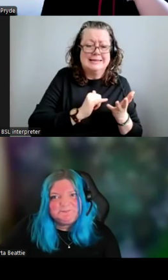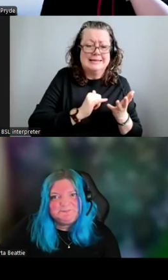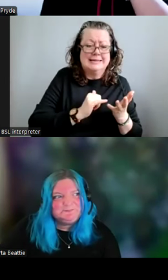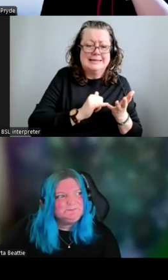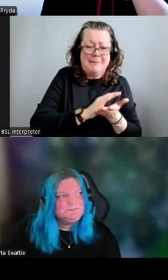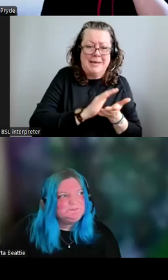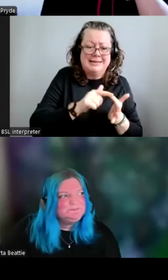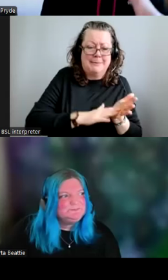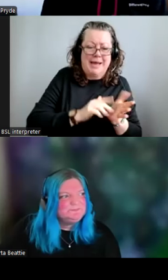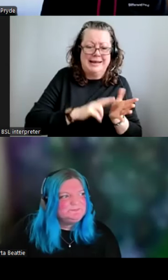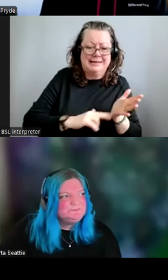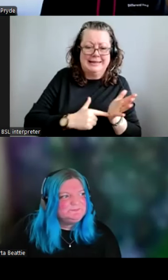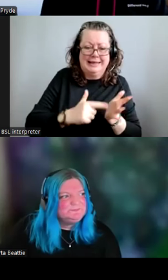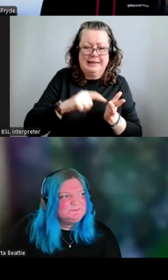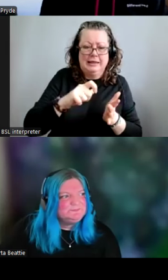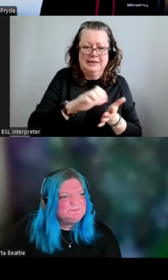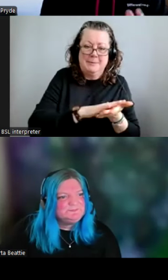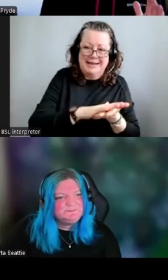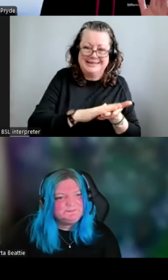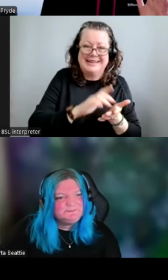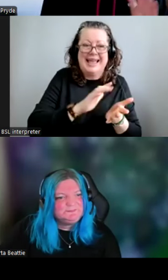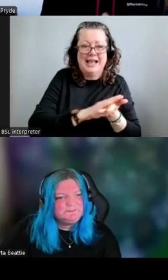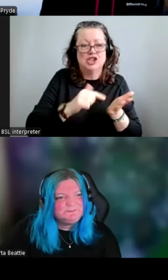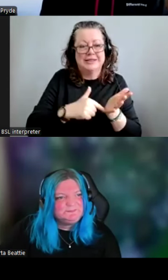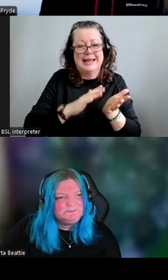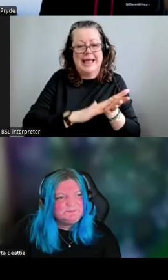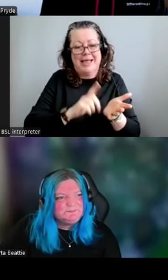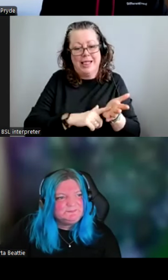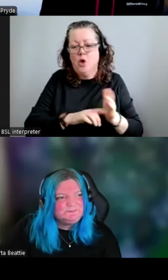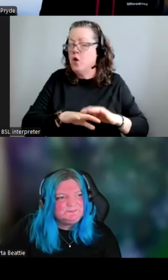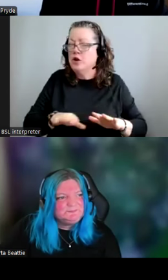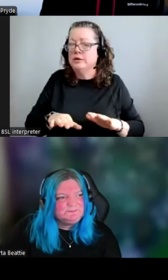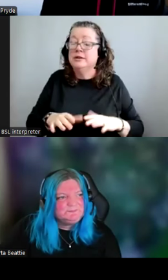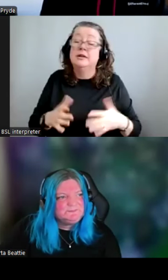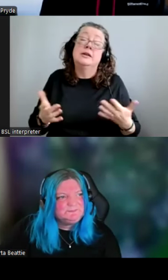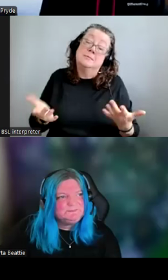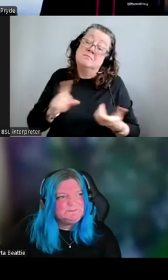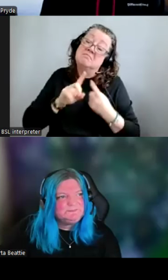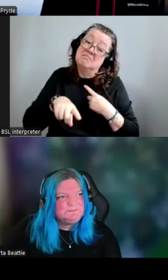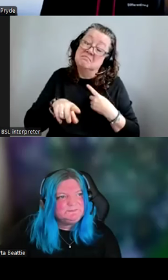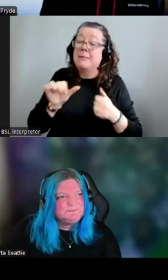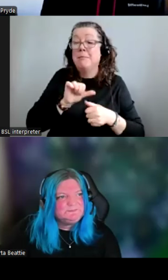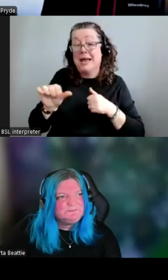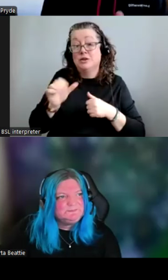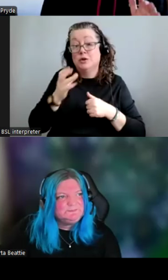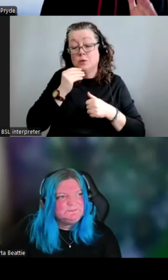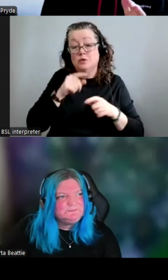The best way to check that is to run them through tools like WAVE or through Lighthouse, and you'll be able to see the structure directly.